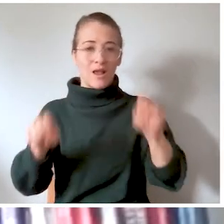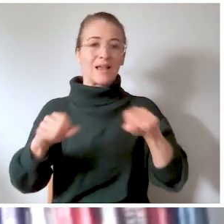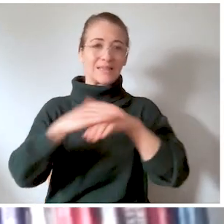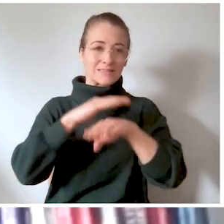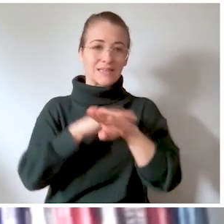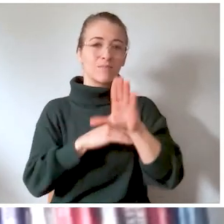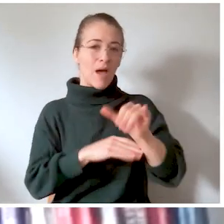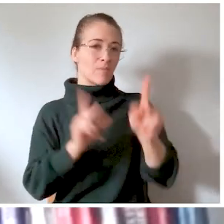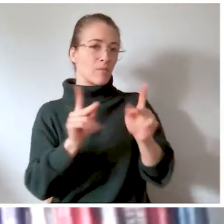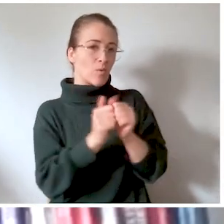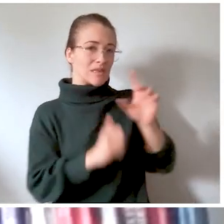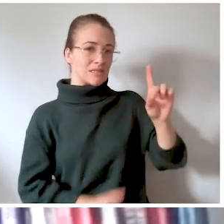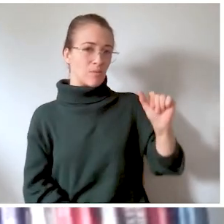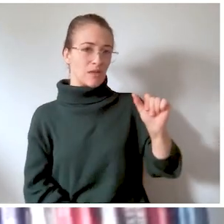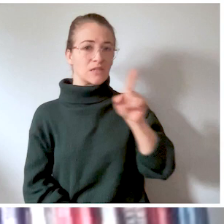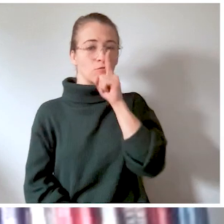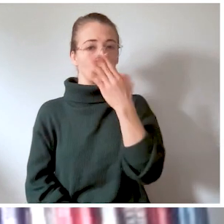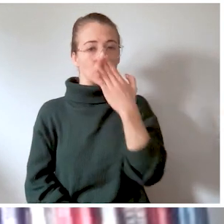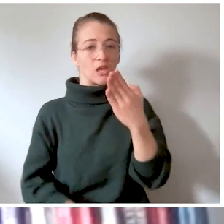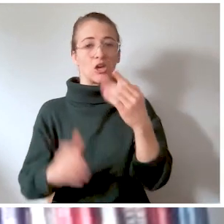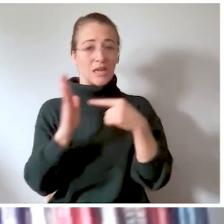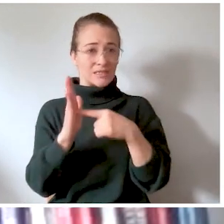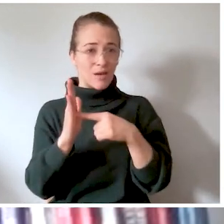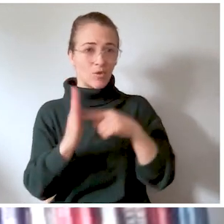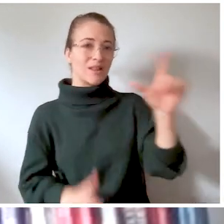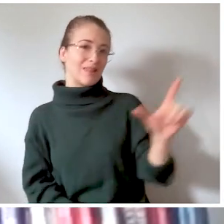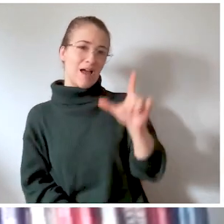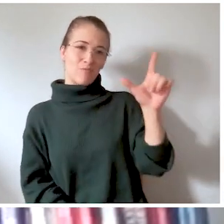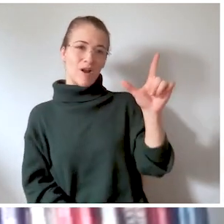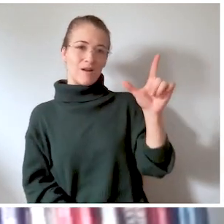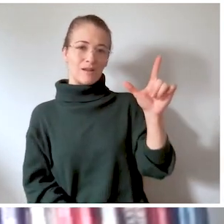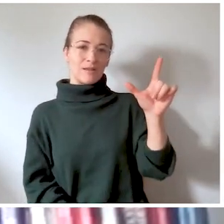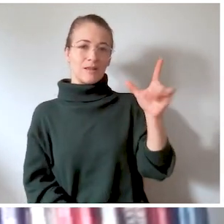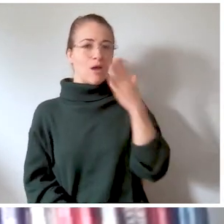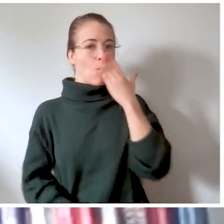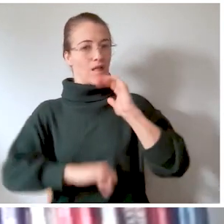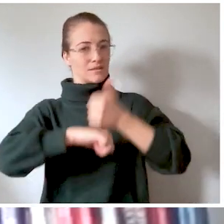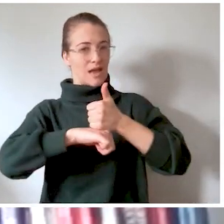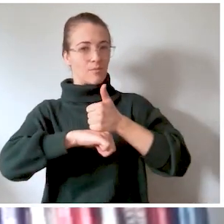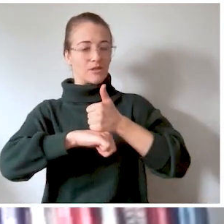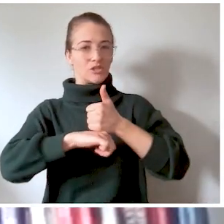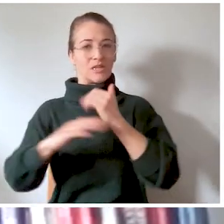A really good example of a program service or activity is a library. It's well-established that cities and towns